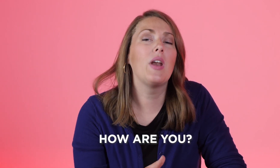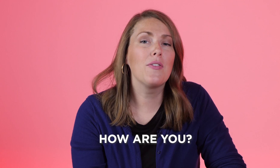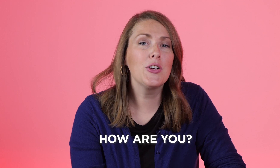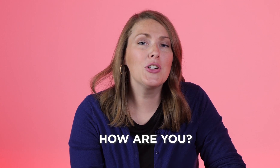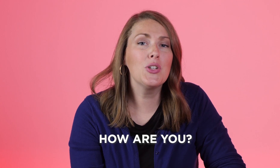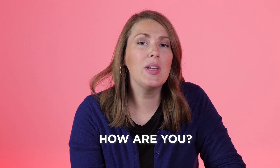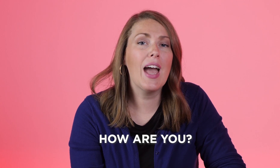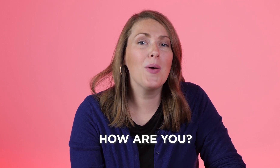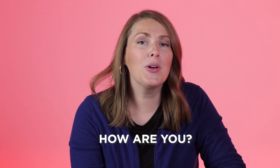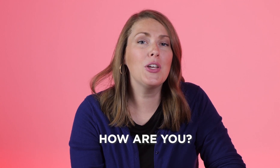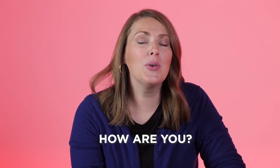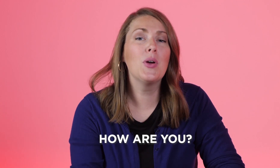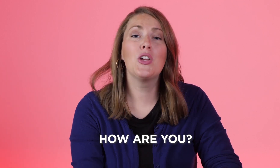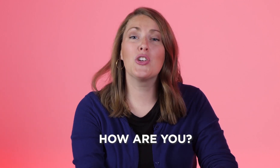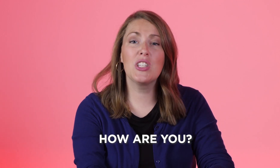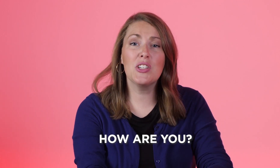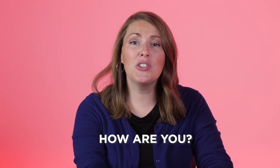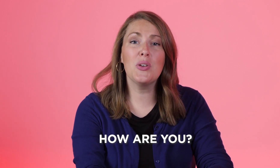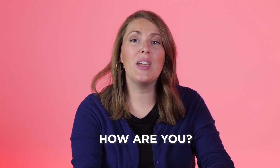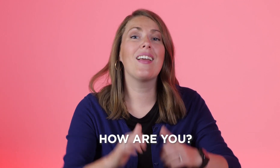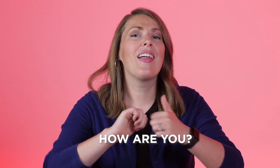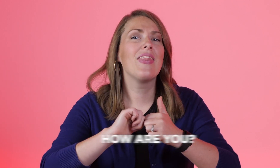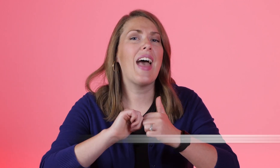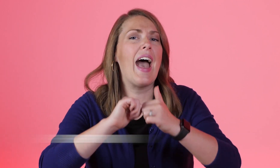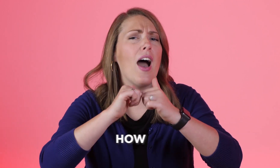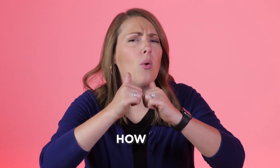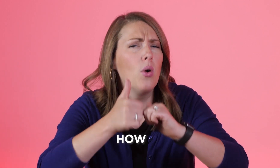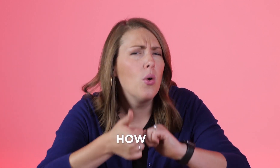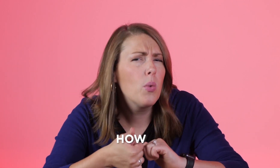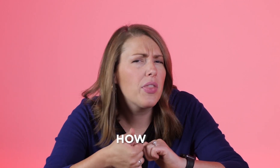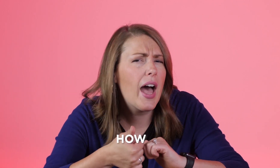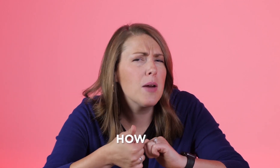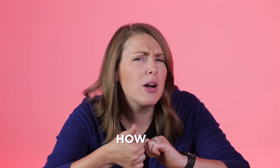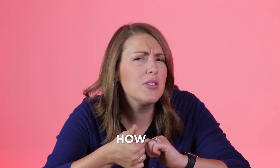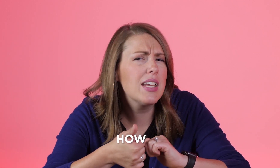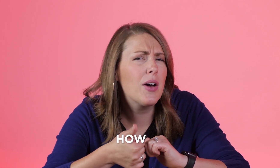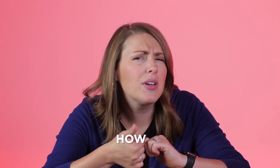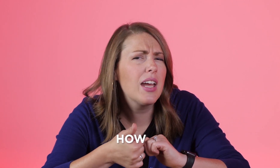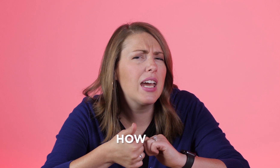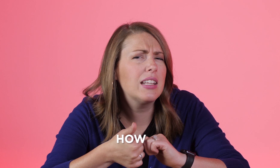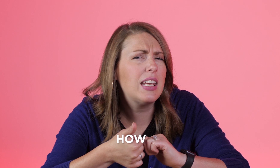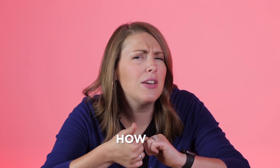whenever you're doing how are you you're still doing the how with the eyebrows down and leaning